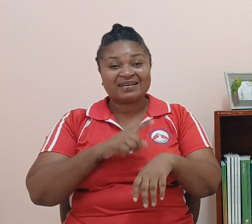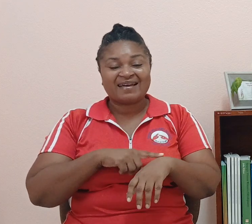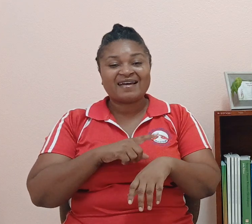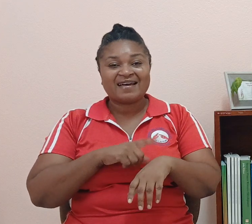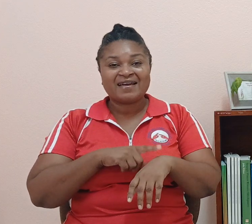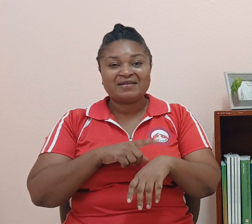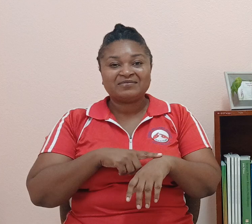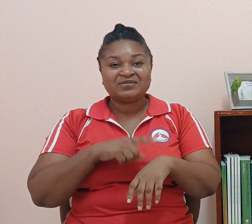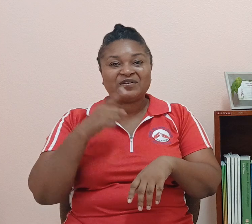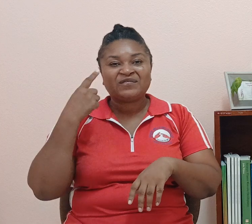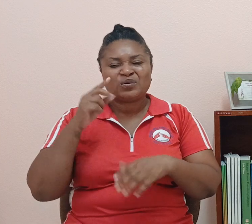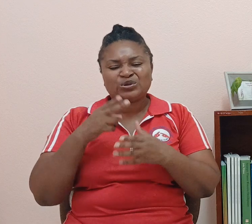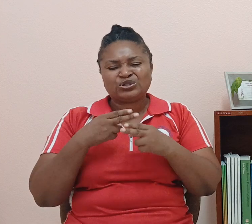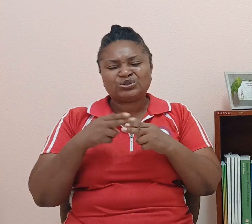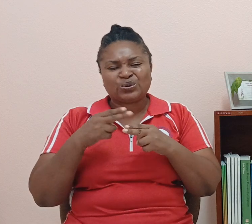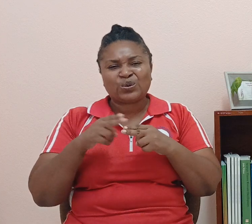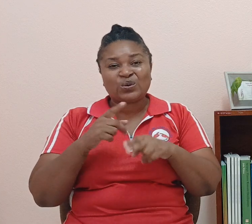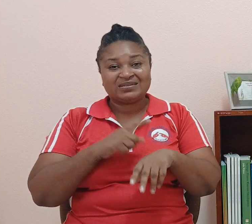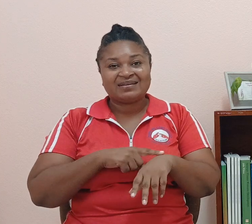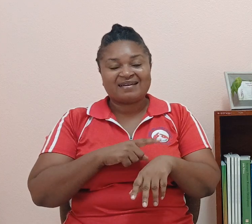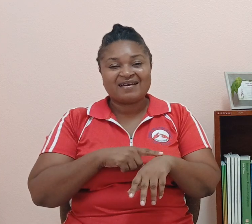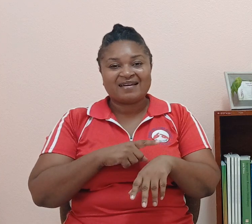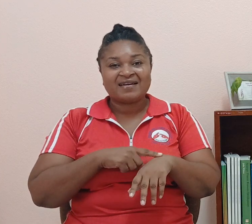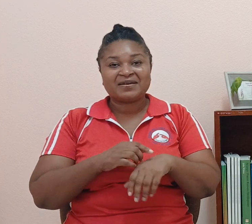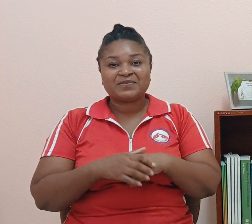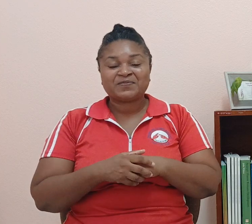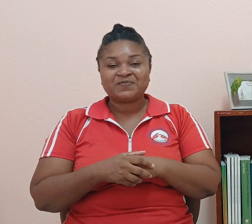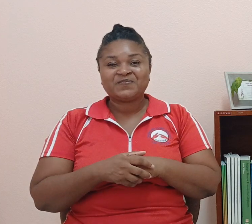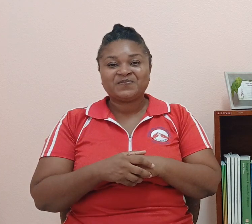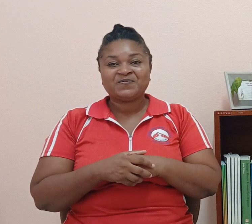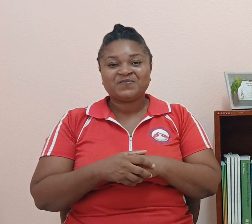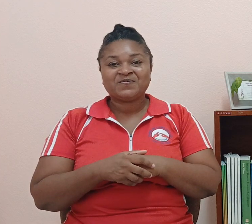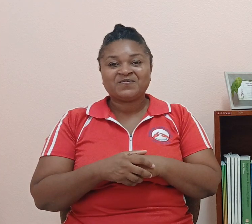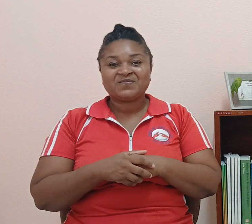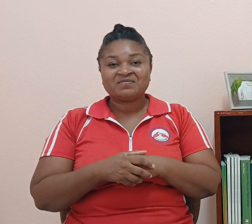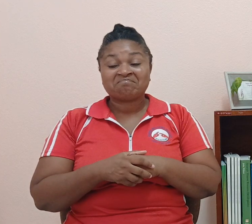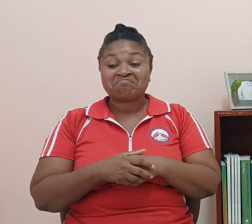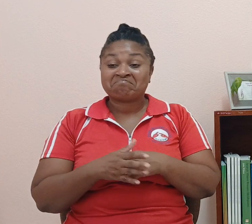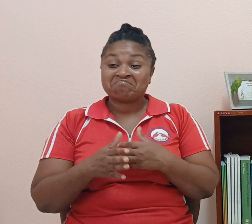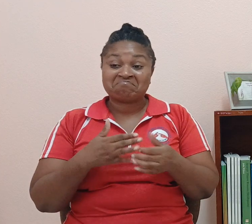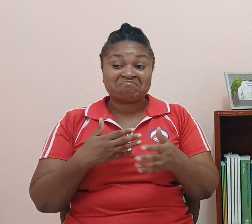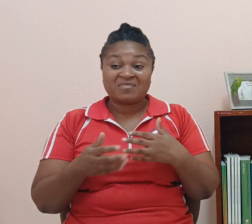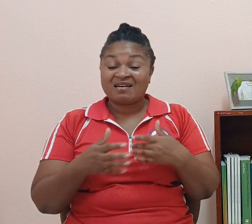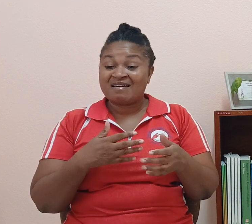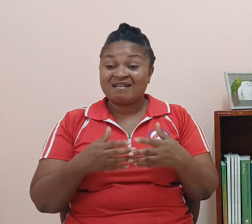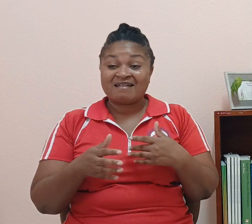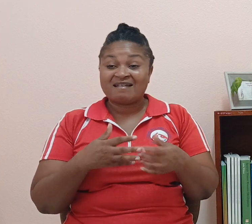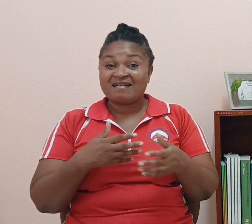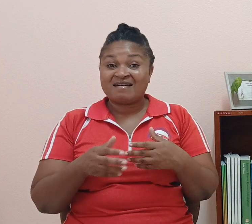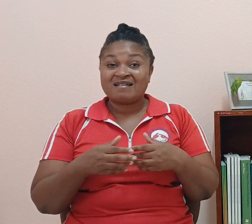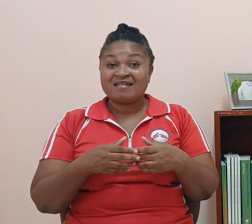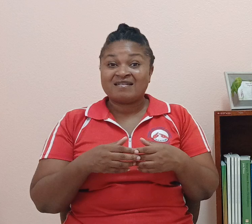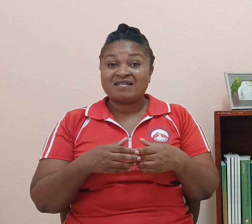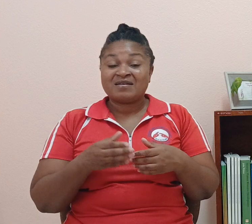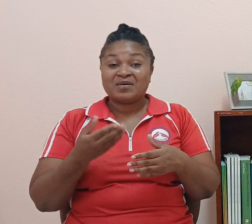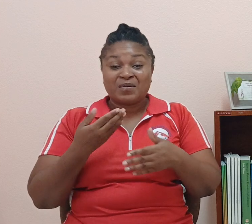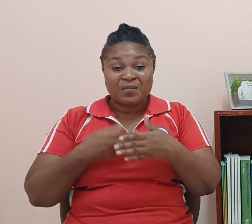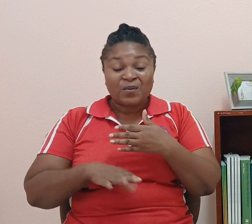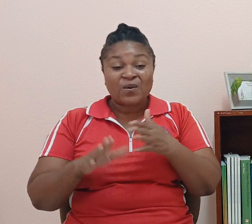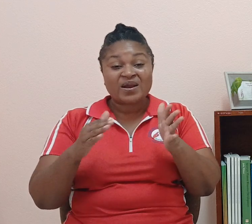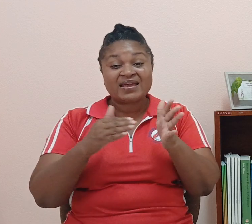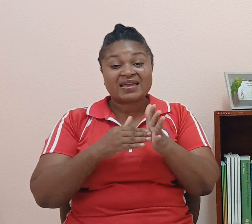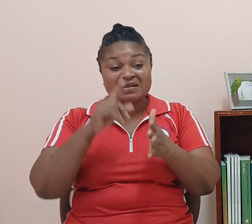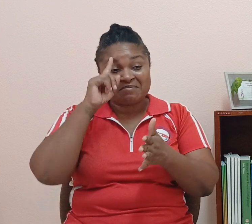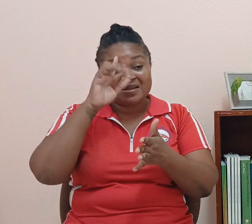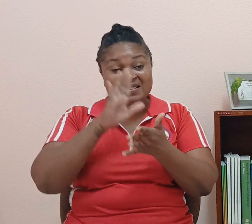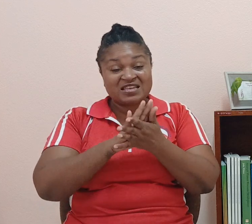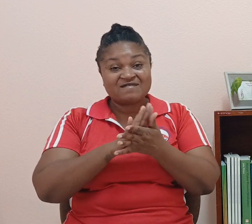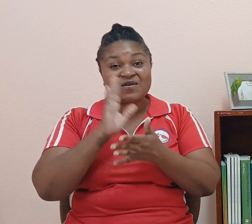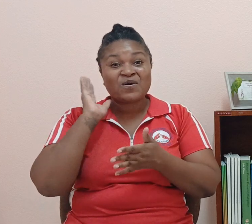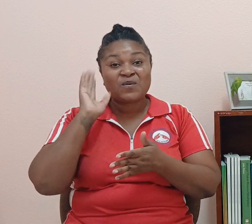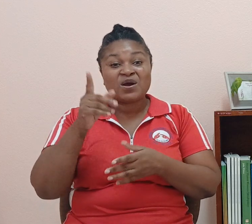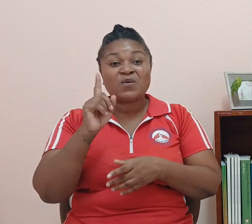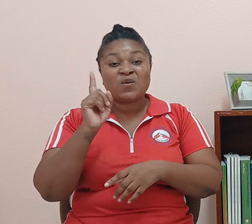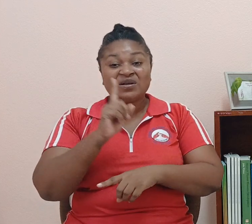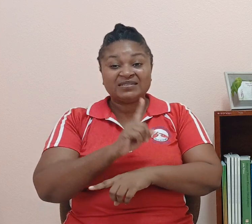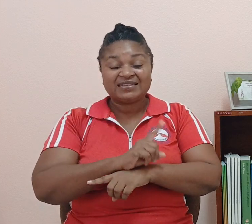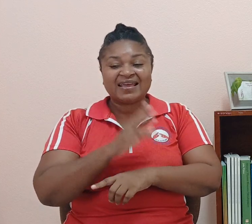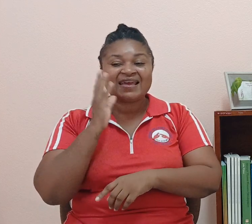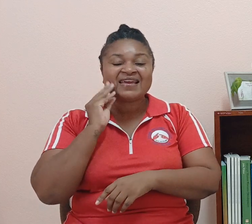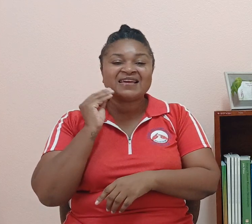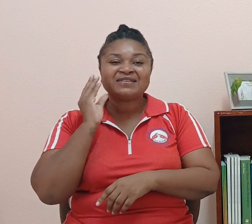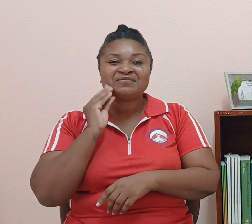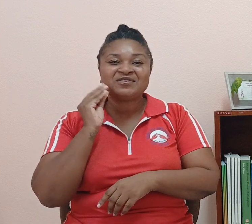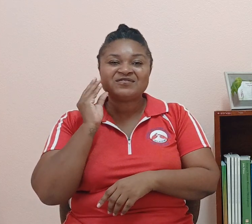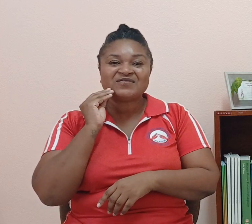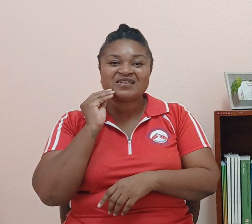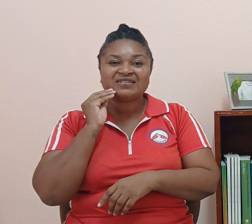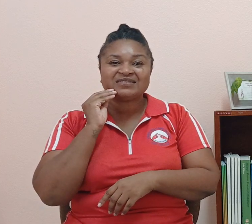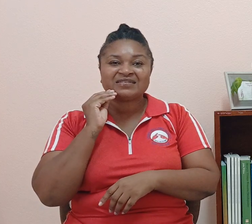for a short while. Ultimately the born-again believer will one day experience a painless